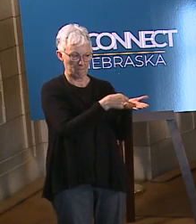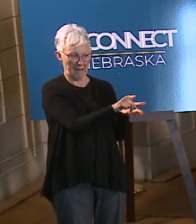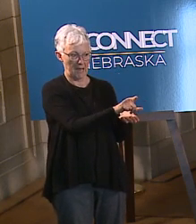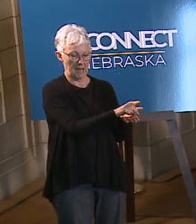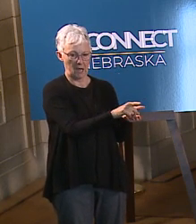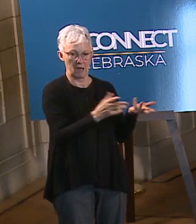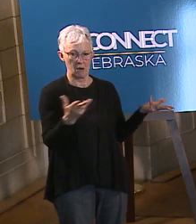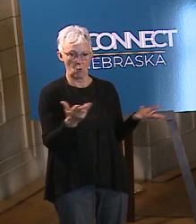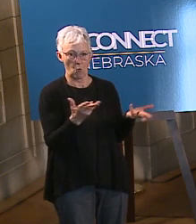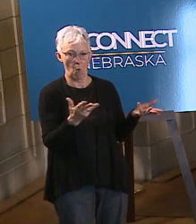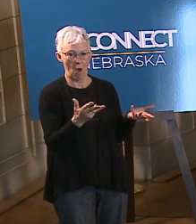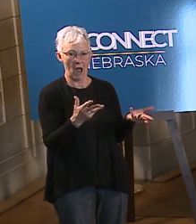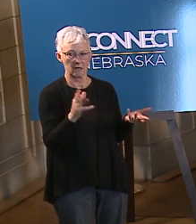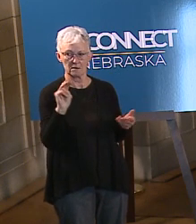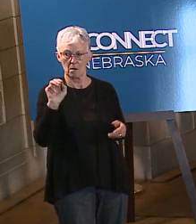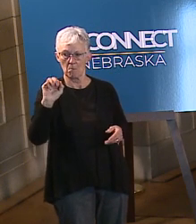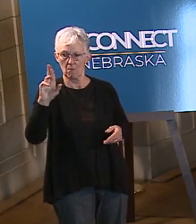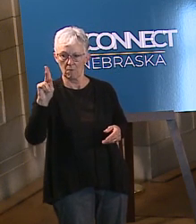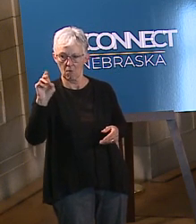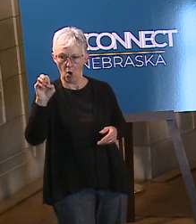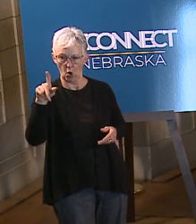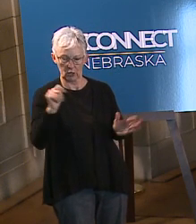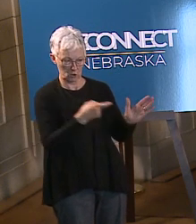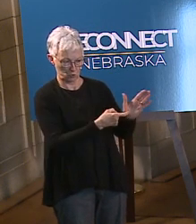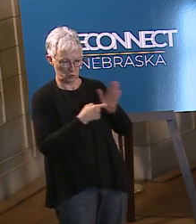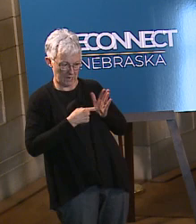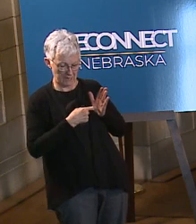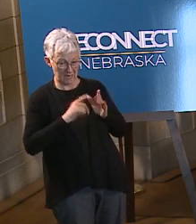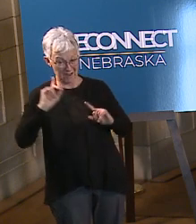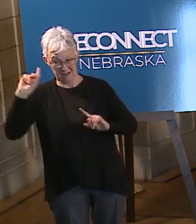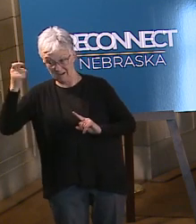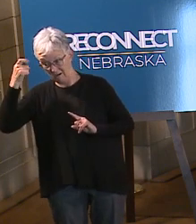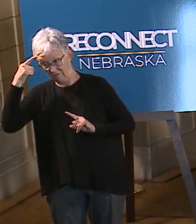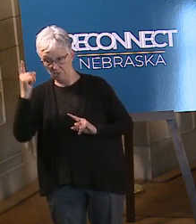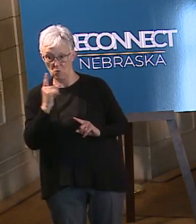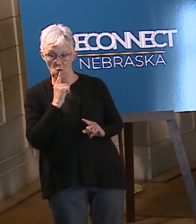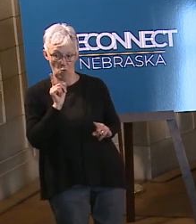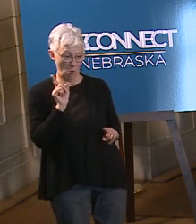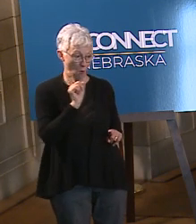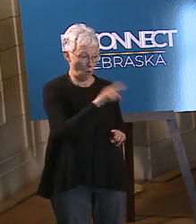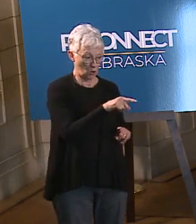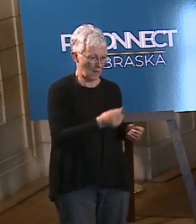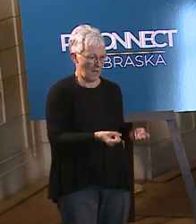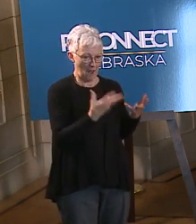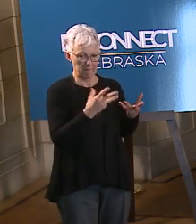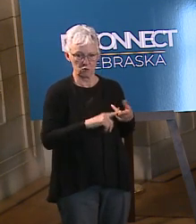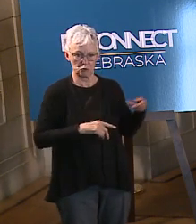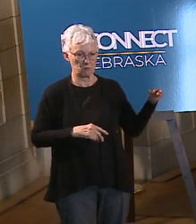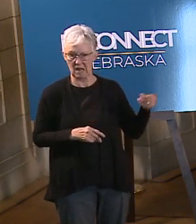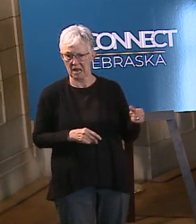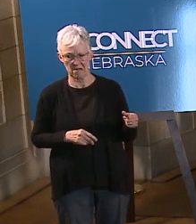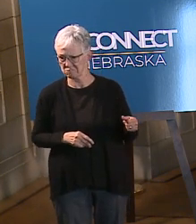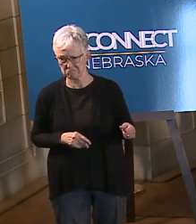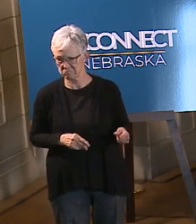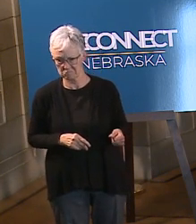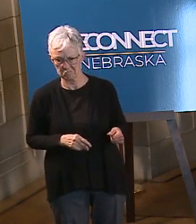THEIR WAGES, I CERTAINLY THINK EMPLOYERS SHOULD PAY WHAT THE MARKET DEMANDS TO HIRE PEOPLE.